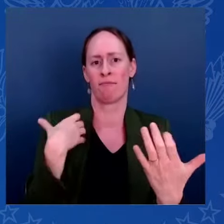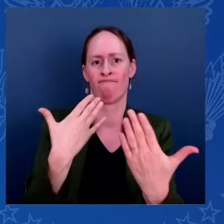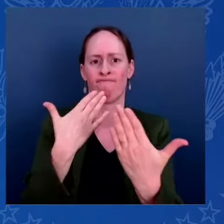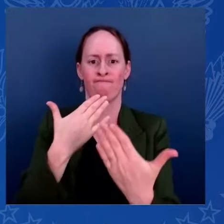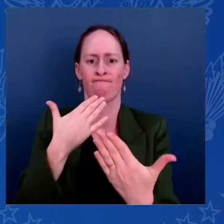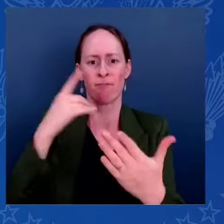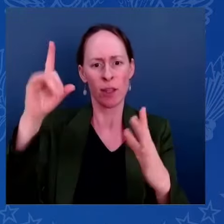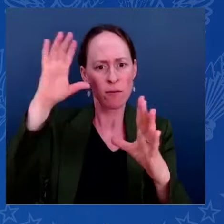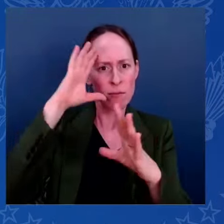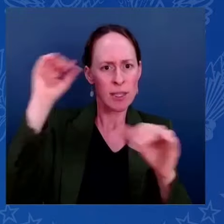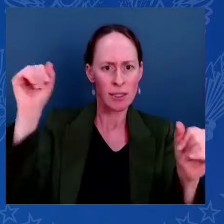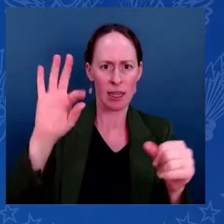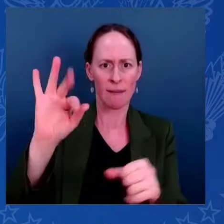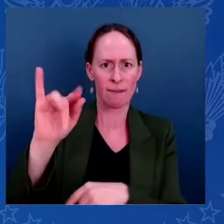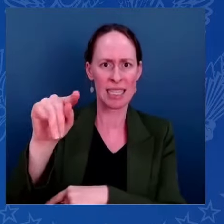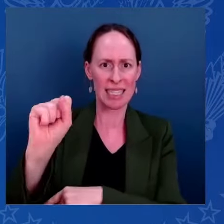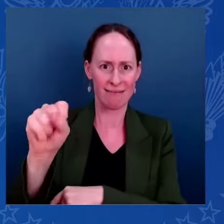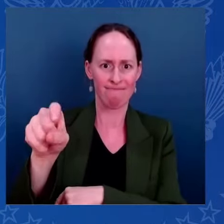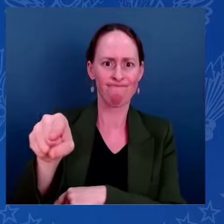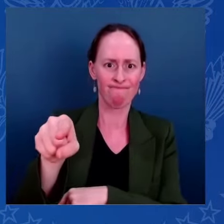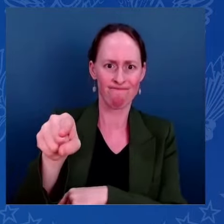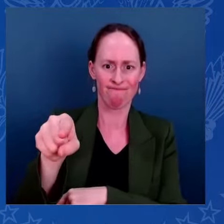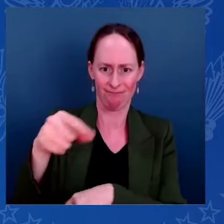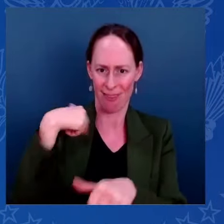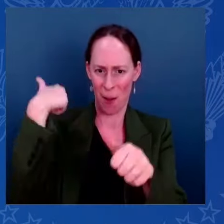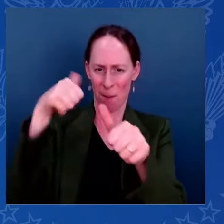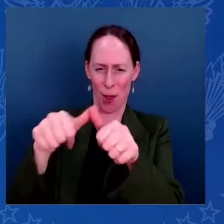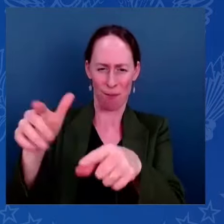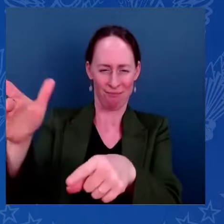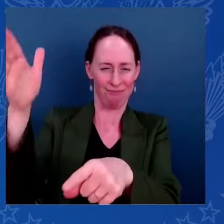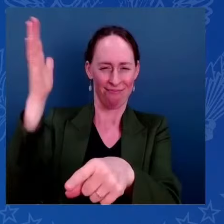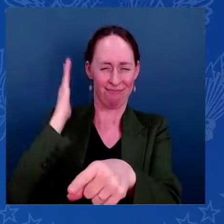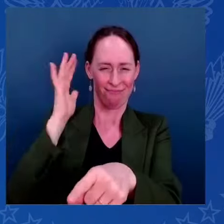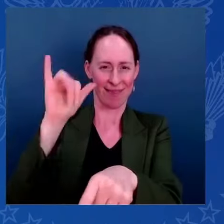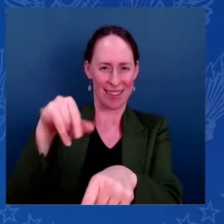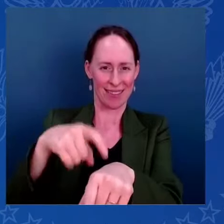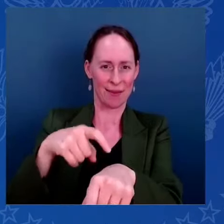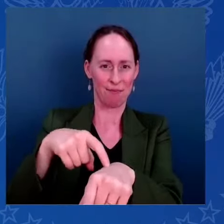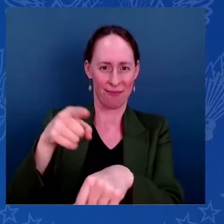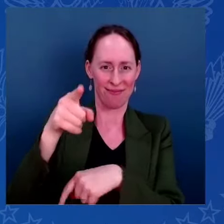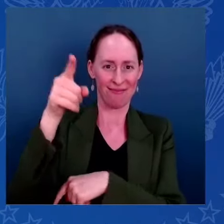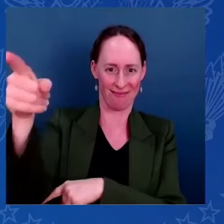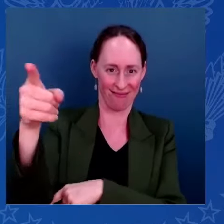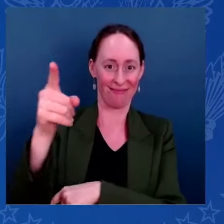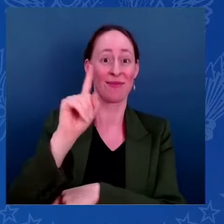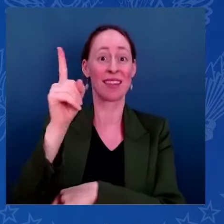on the other side of the -- the ledger: the law. He was the dean of the law school. It's an honor to be back at Tulane